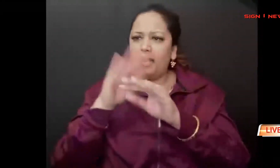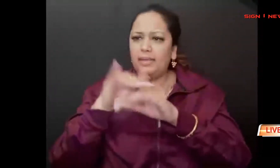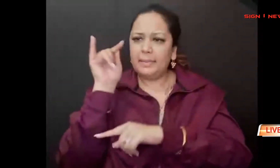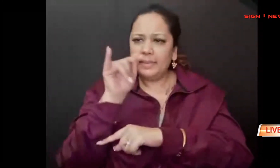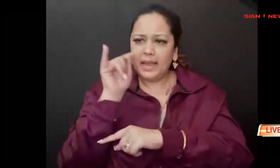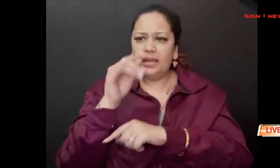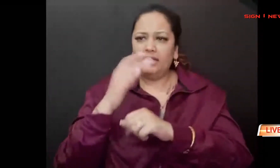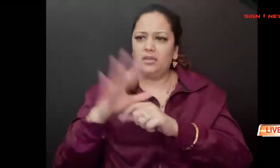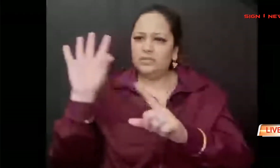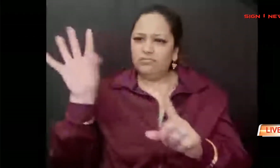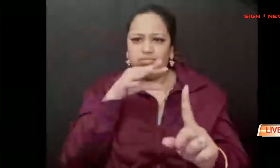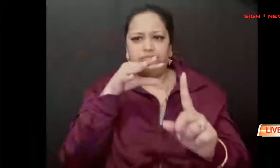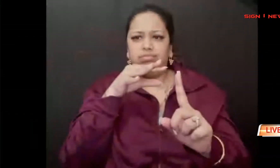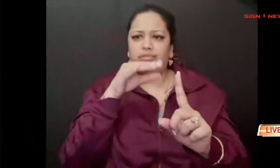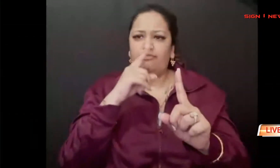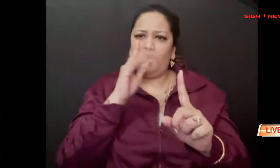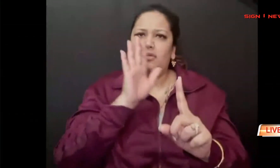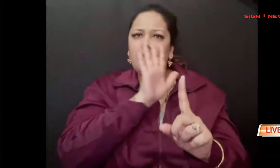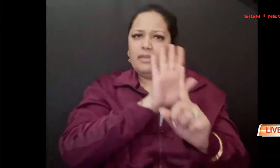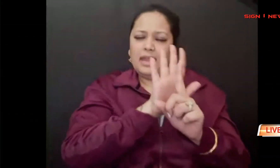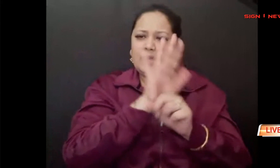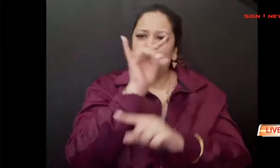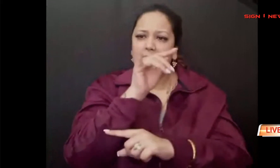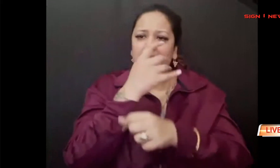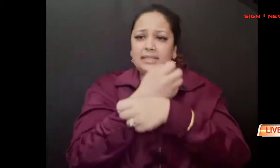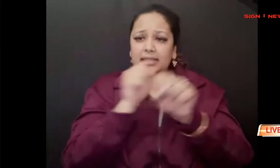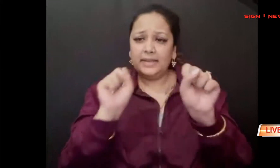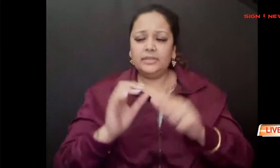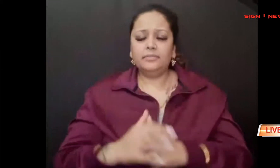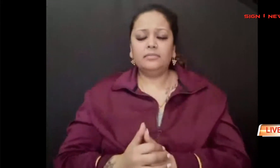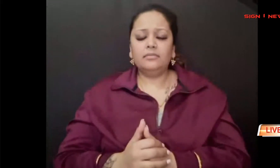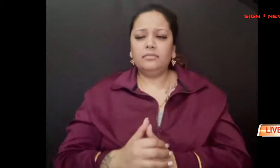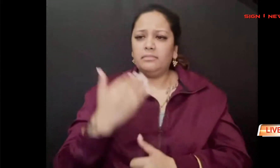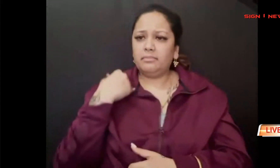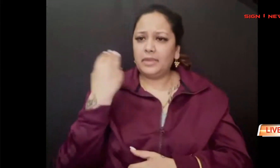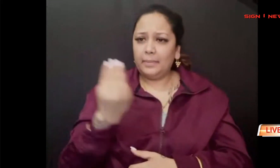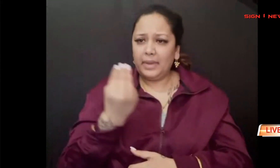There have been several occurrences on airplanes that is shining a spotlight on Aviation safety.